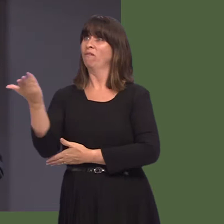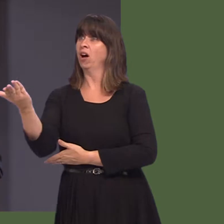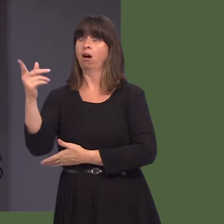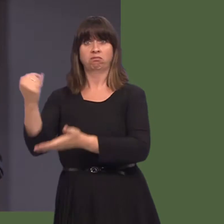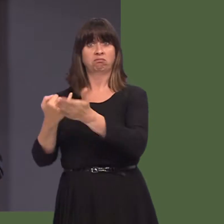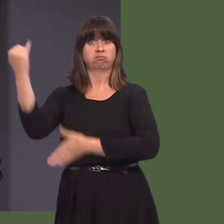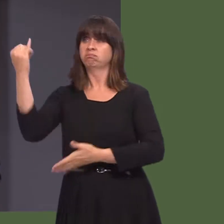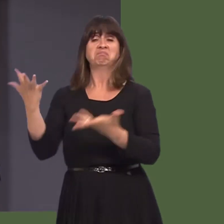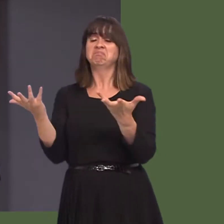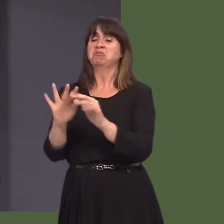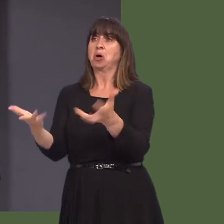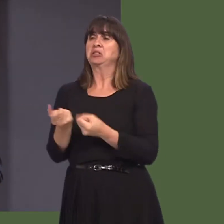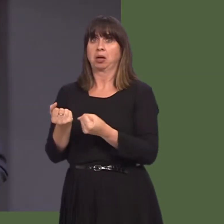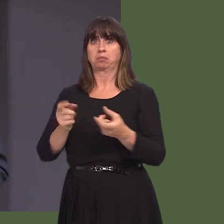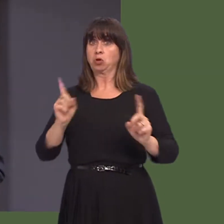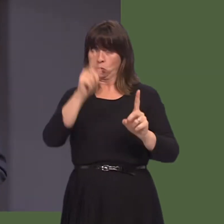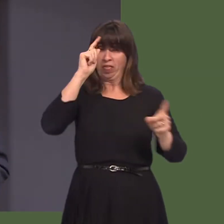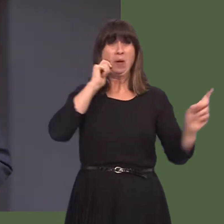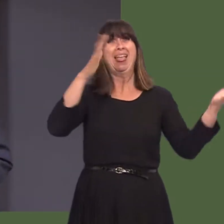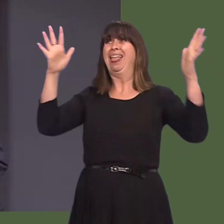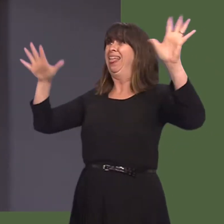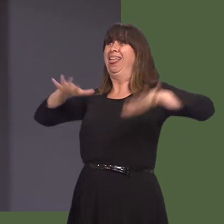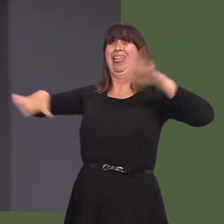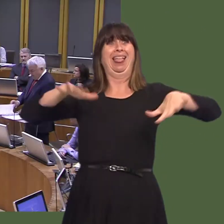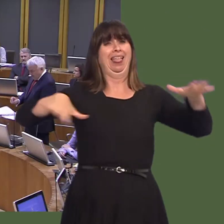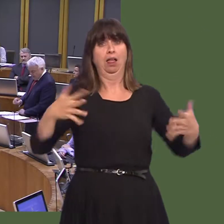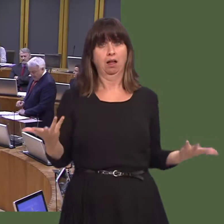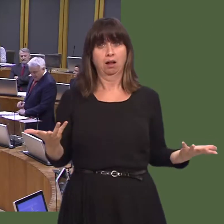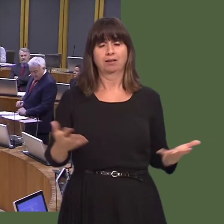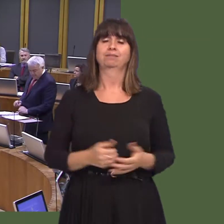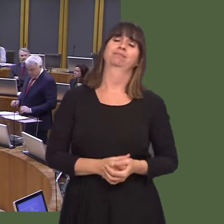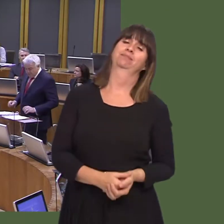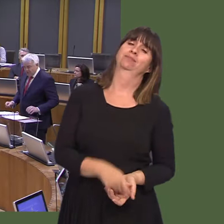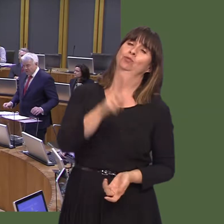and FE sector to start running around in circles screaming? Carwyn Jones AM: The Member is being mischievous.